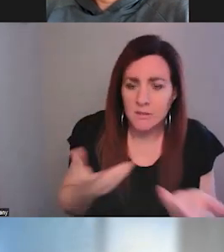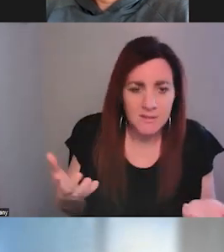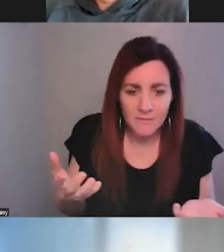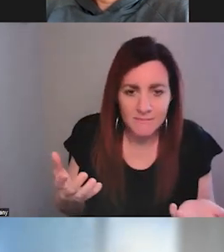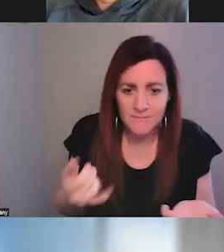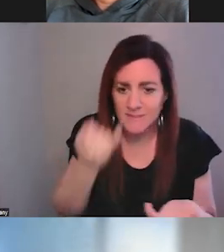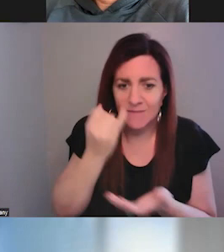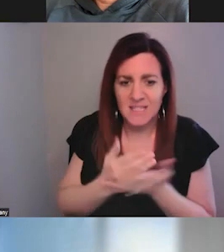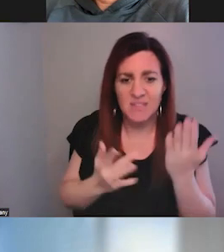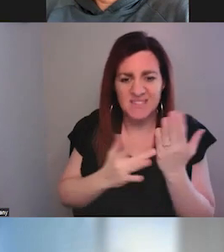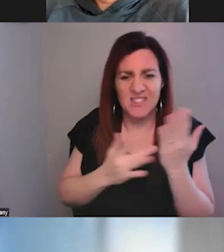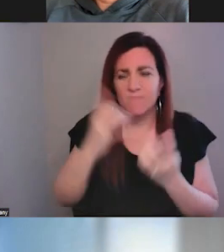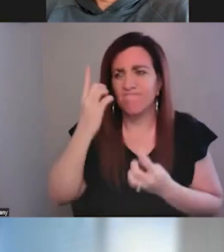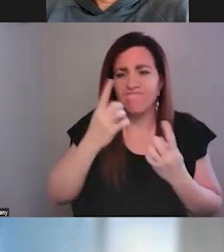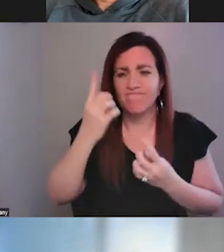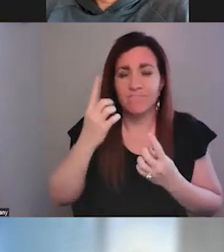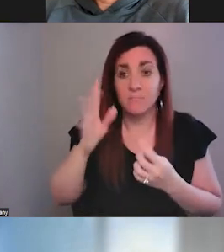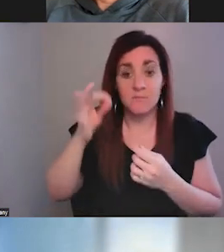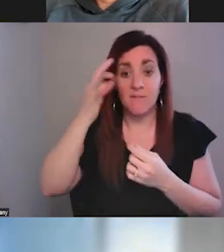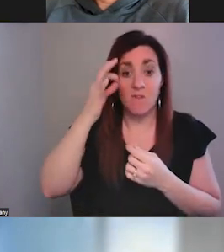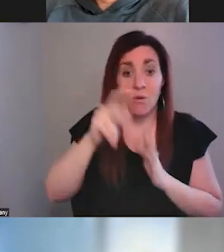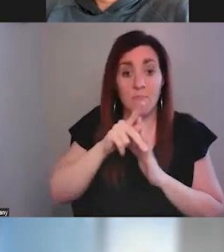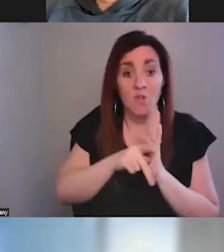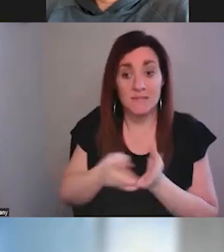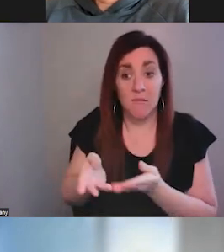TECHNICAL CONSIDERATIONS OR WHAT POLICY ALLOWS WERE NOT